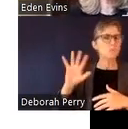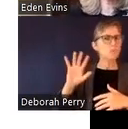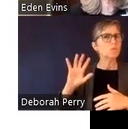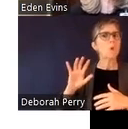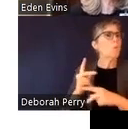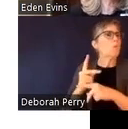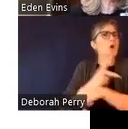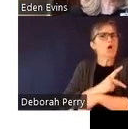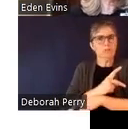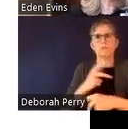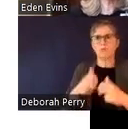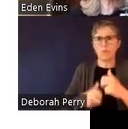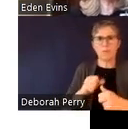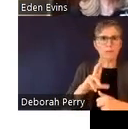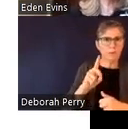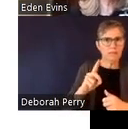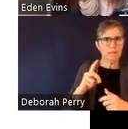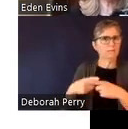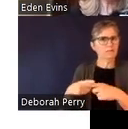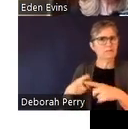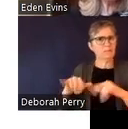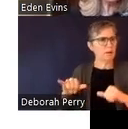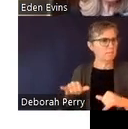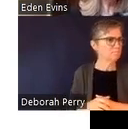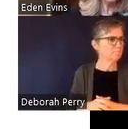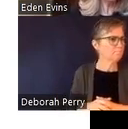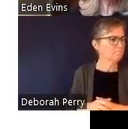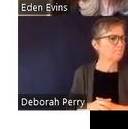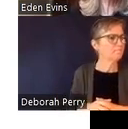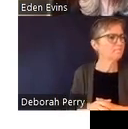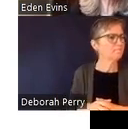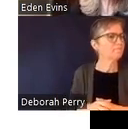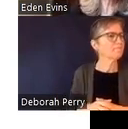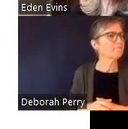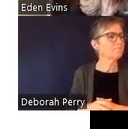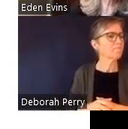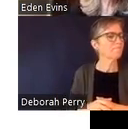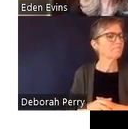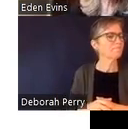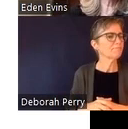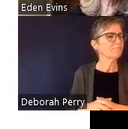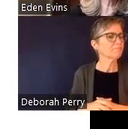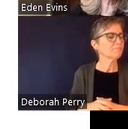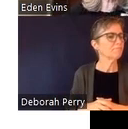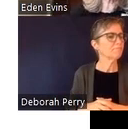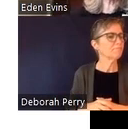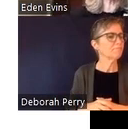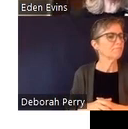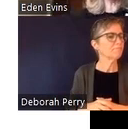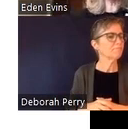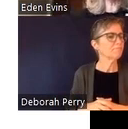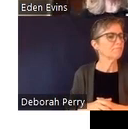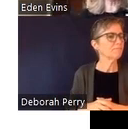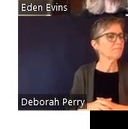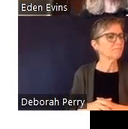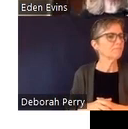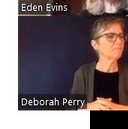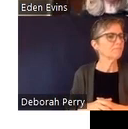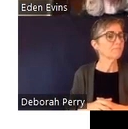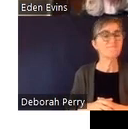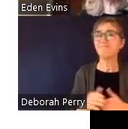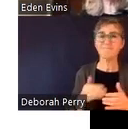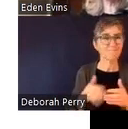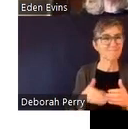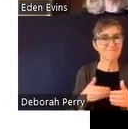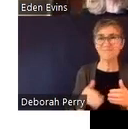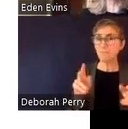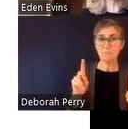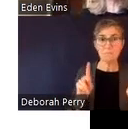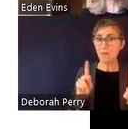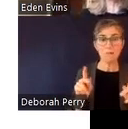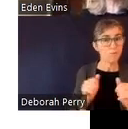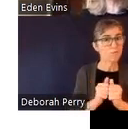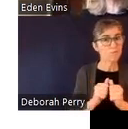some ways. Next slide please. And here we see that essentially even in people without a cannabis use